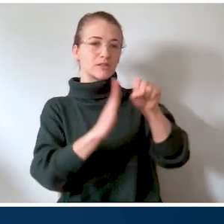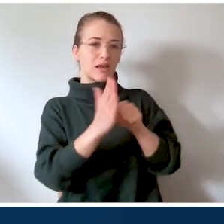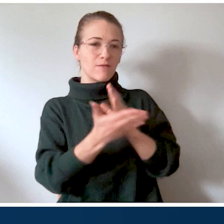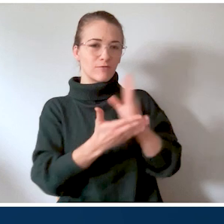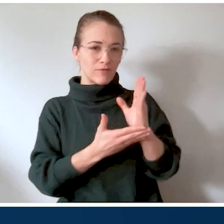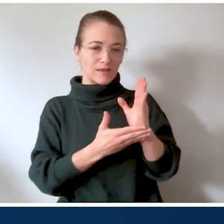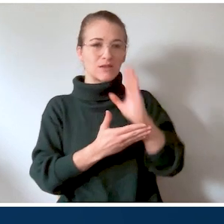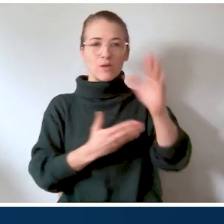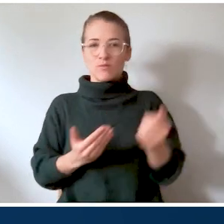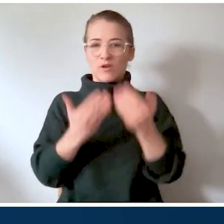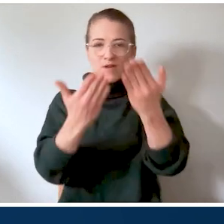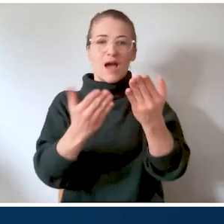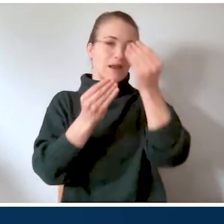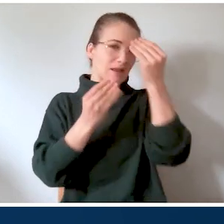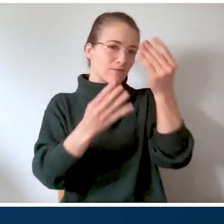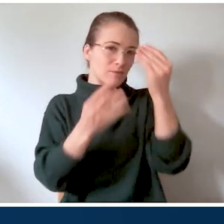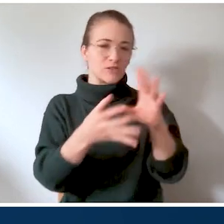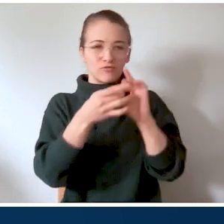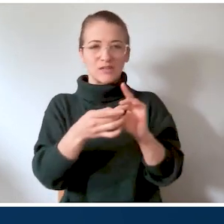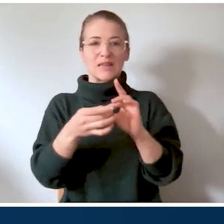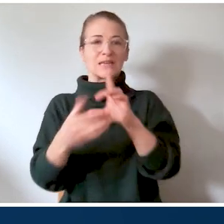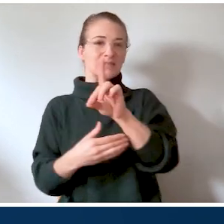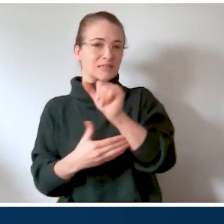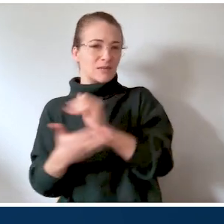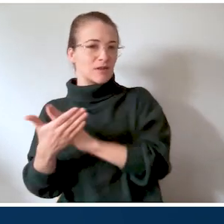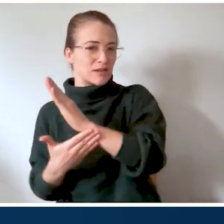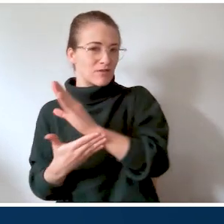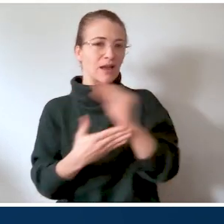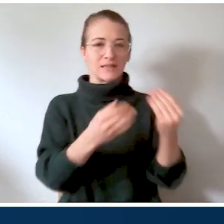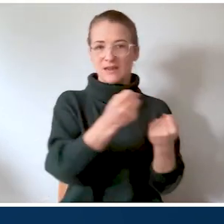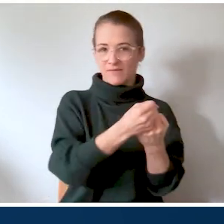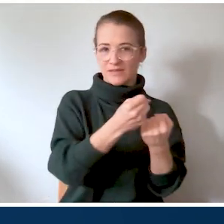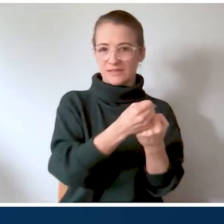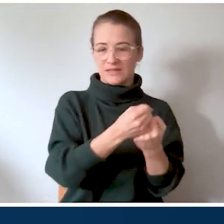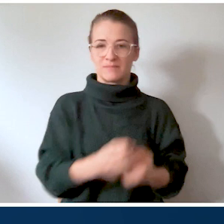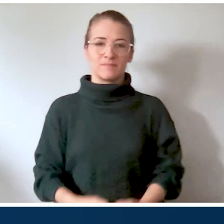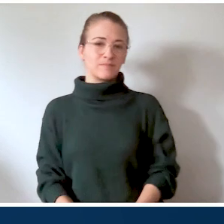where we bring you information on the most relevant topics regarding disability rights and advocacy.